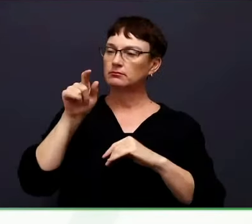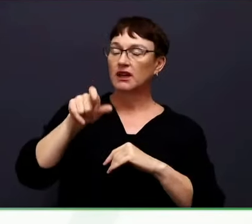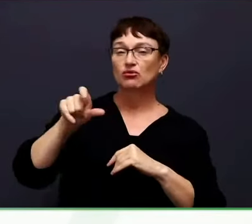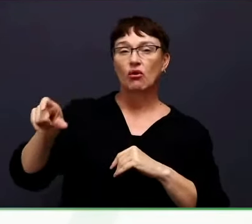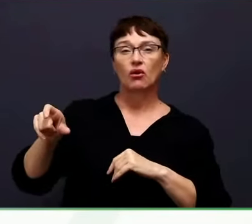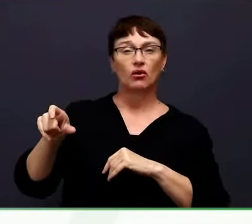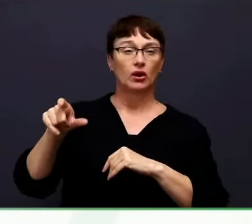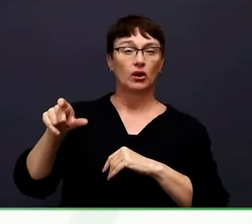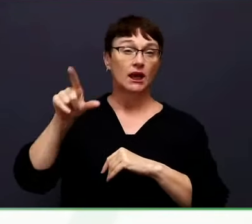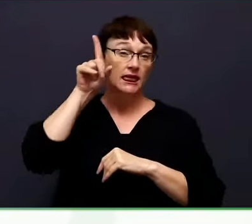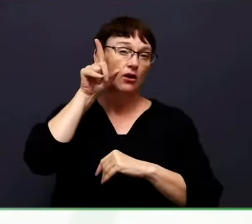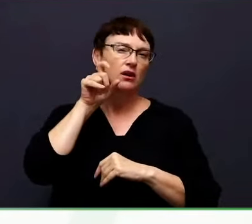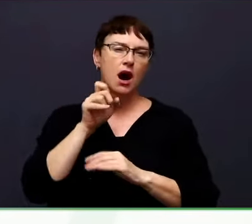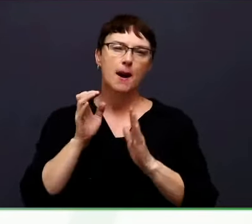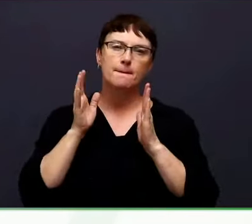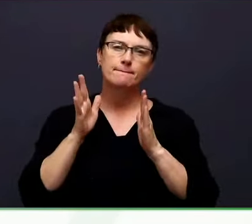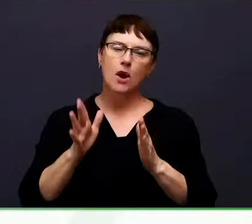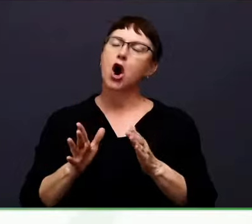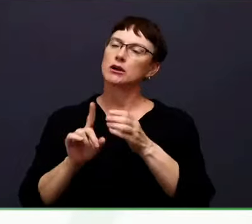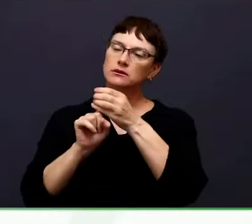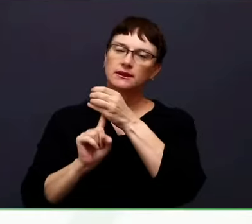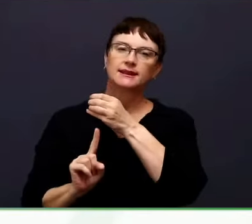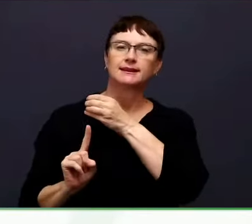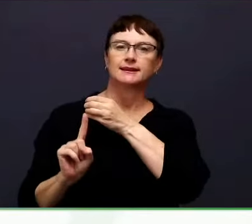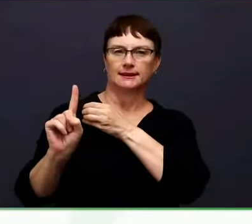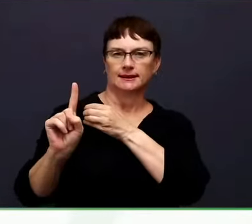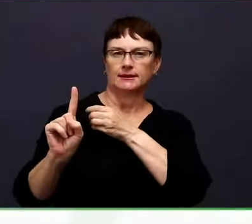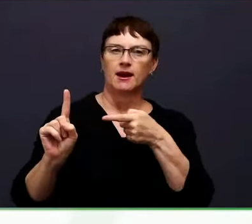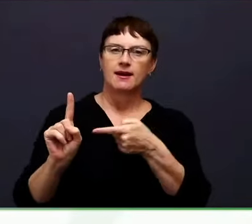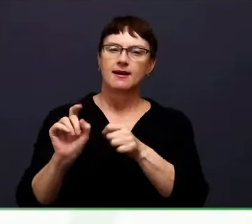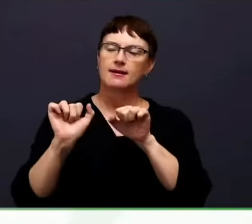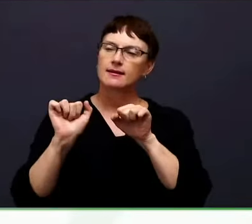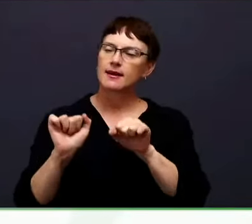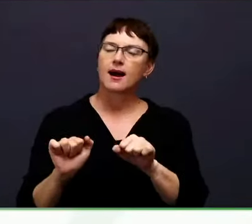perception about disability to ensure dissemination of new